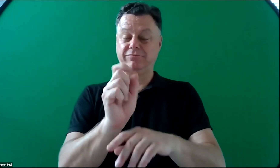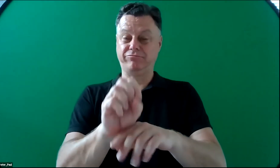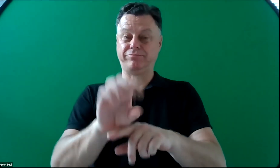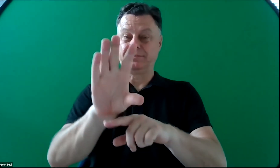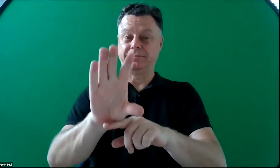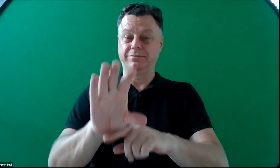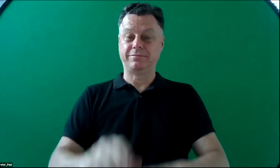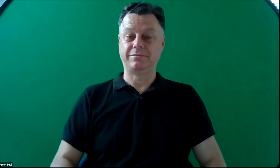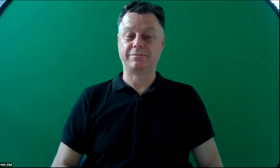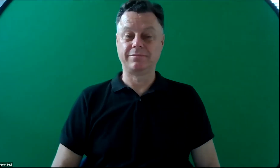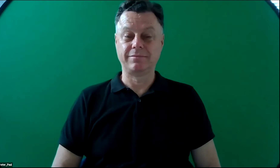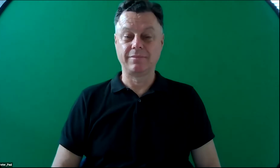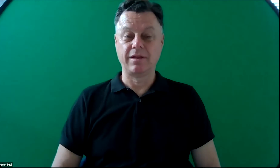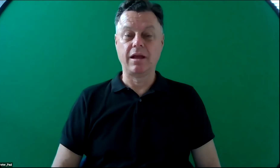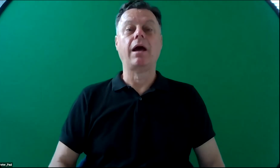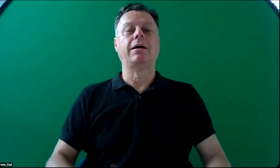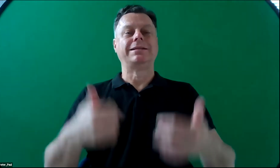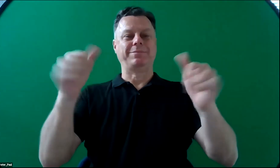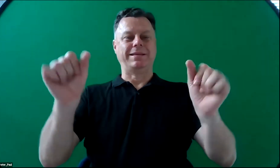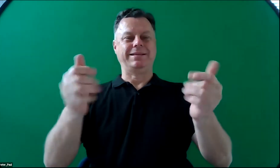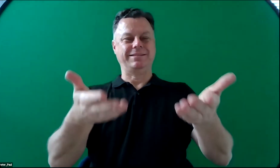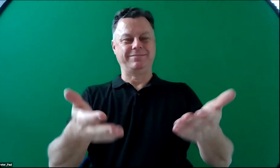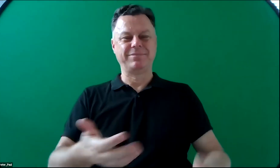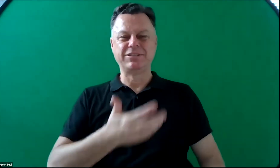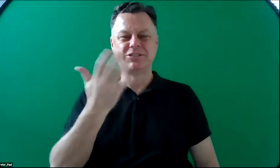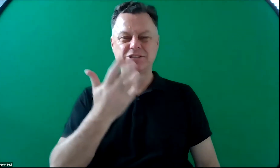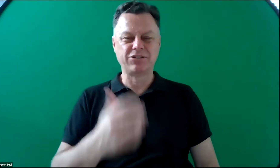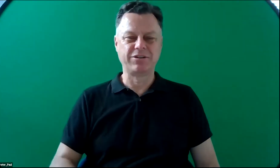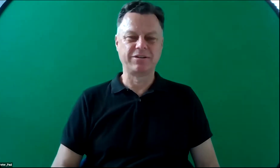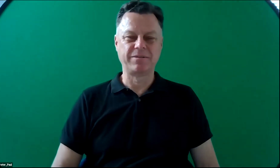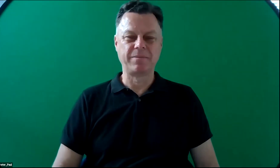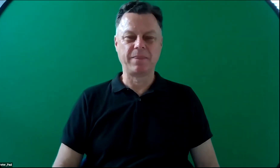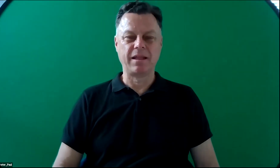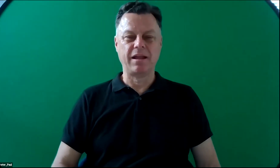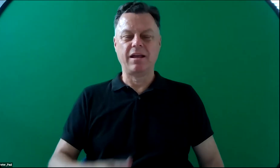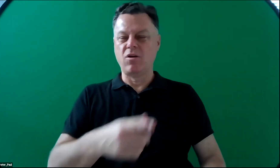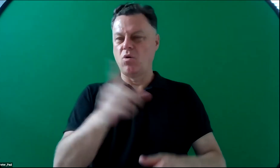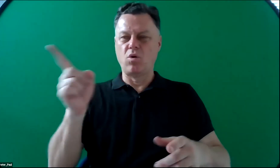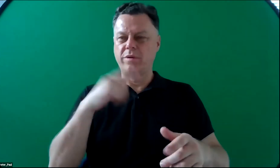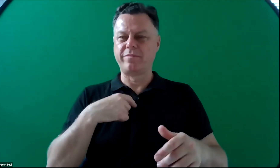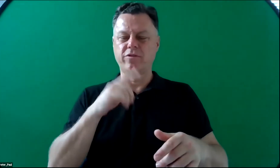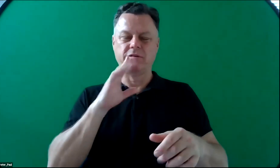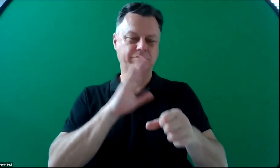There we go. Sorry about that. JANE: There we go. Brilliant. Thank you, Paul. Sorry about that. We had them all muted and video off because we didn't want my face